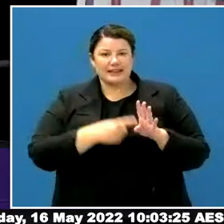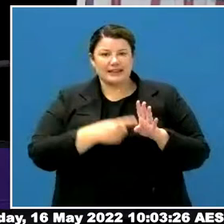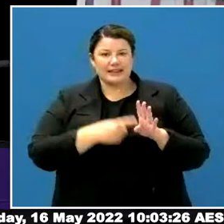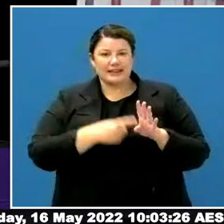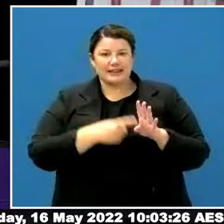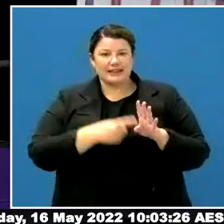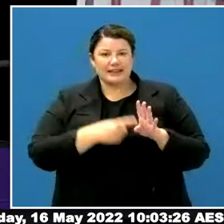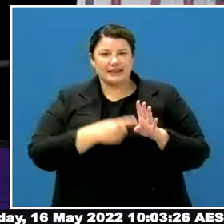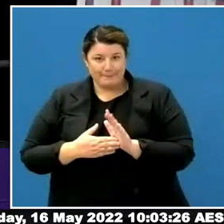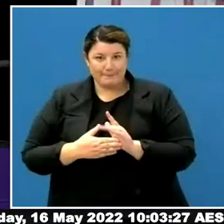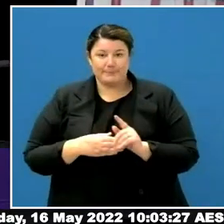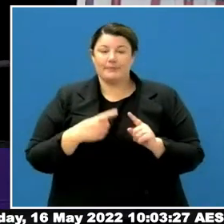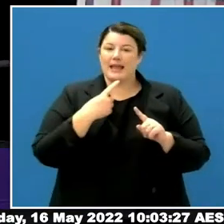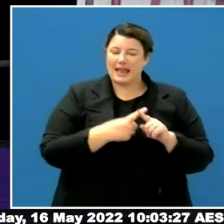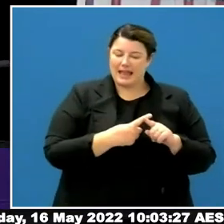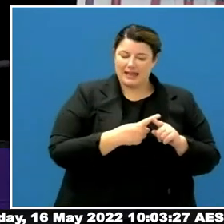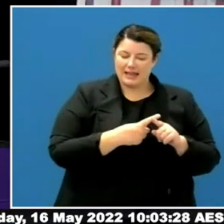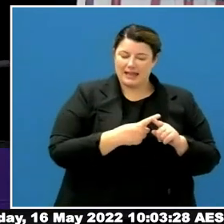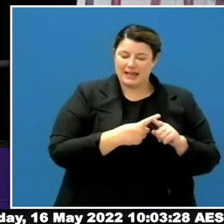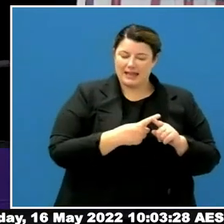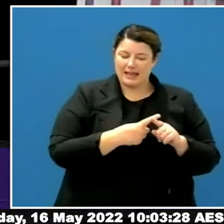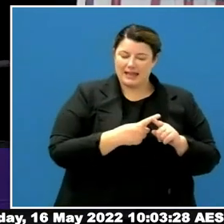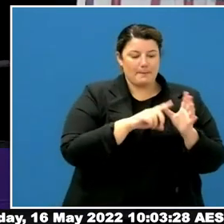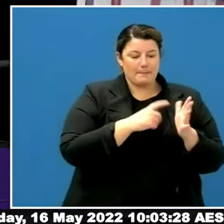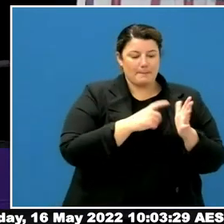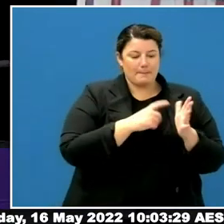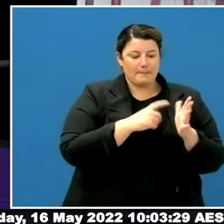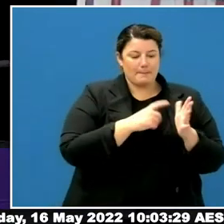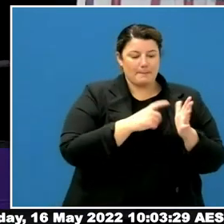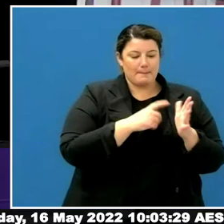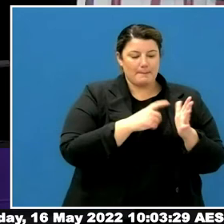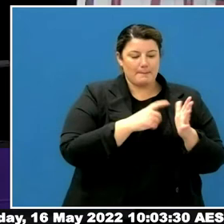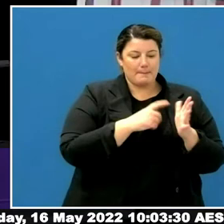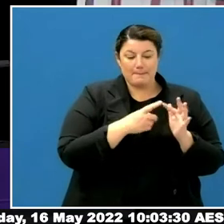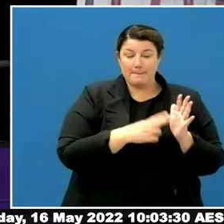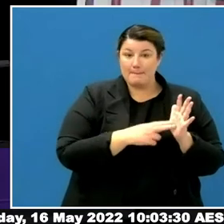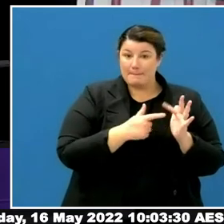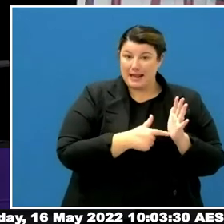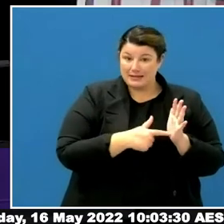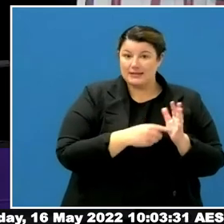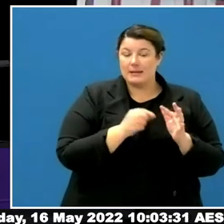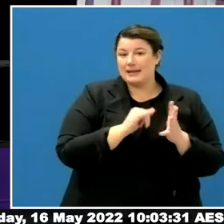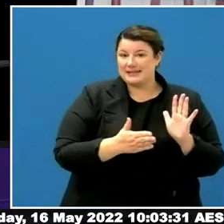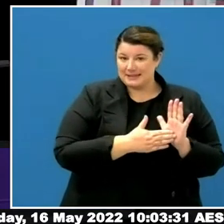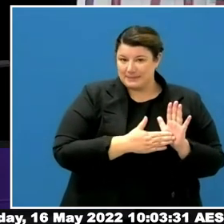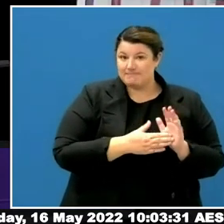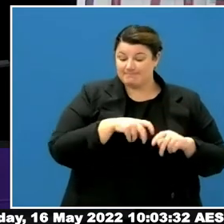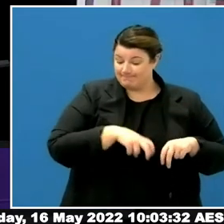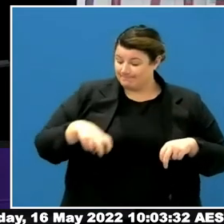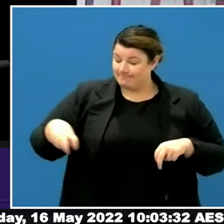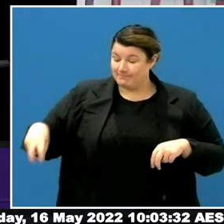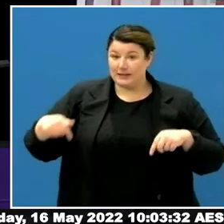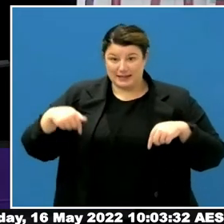Bennett PSM. I shall shortly take appearances from Counsel Assisting the Royal Commission and parties given leave to appear.